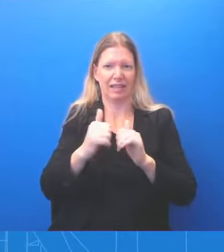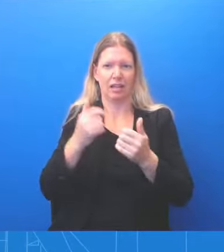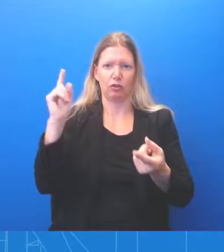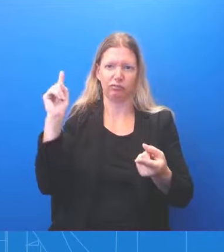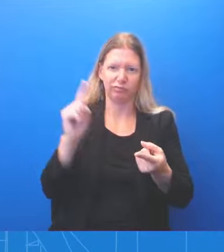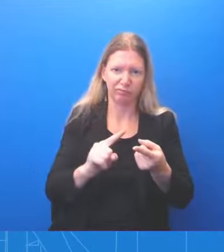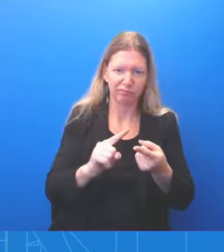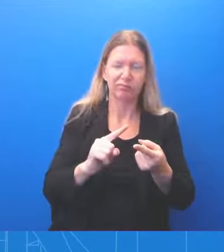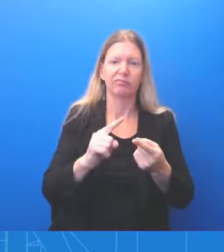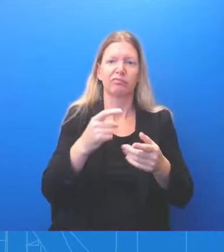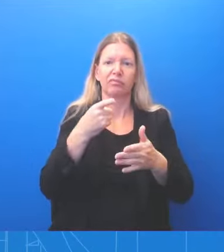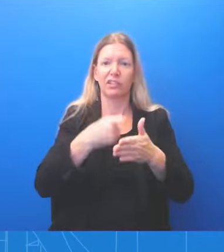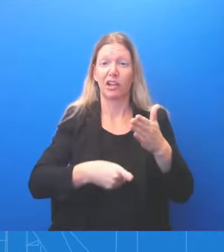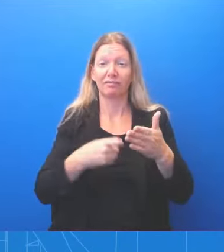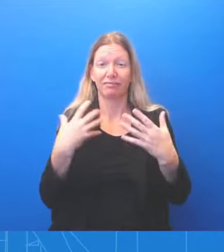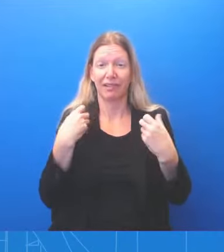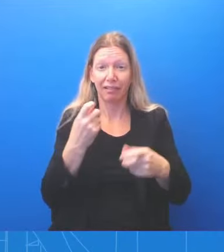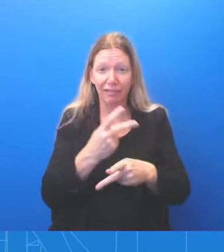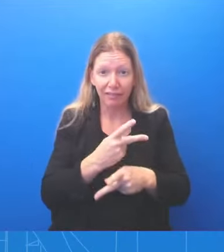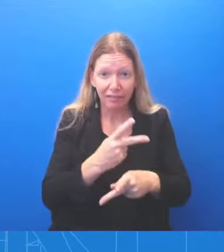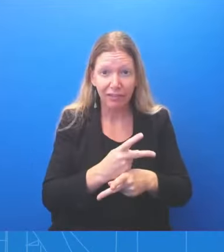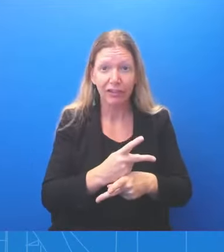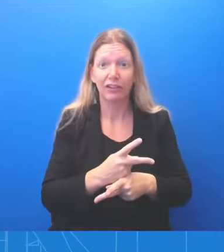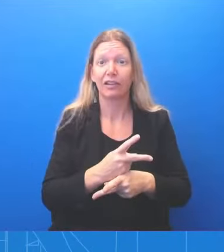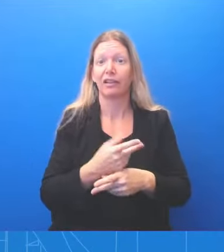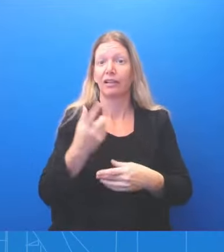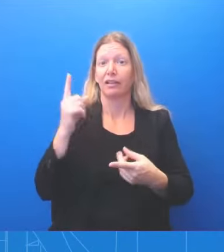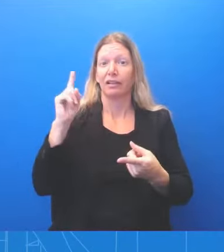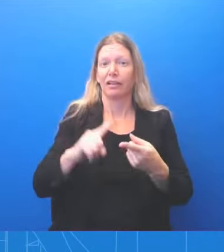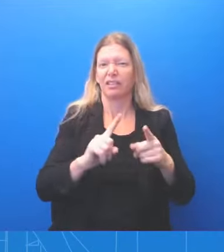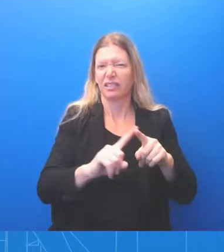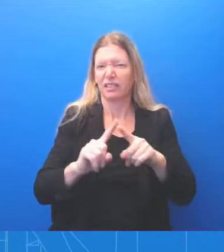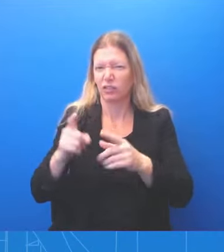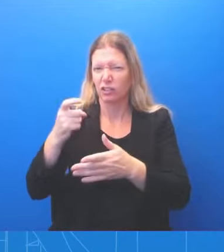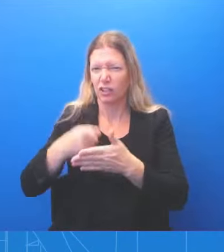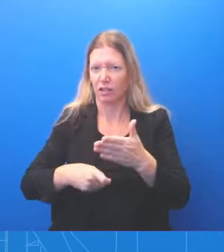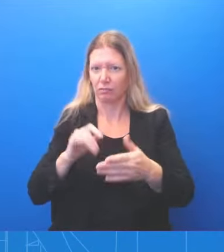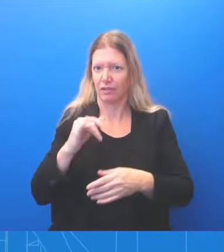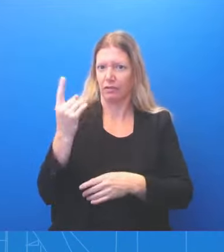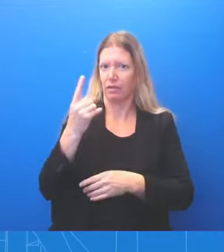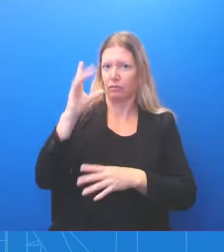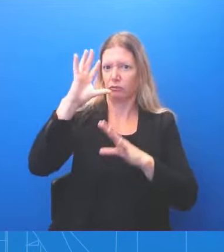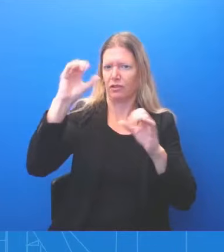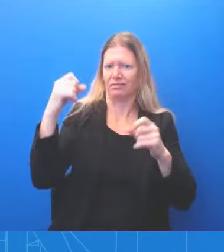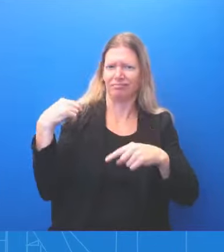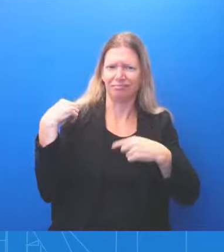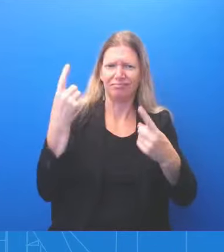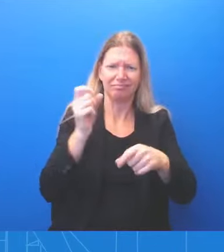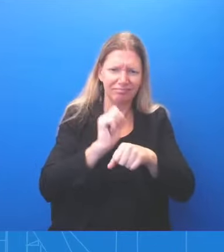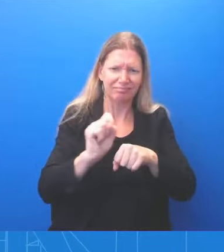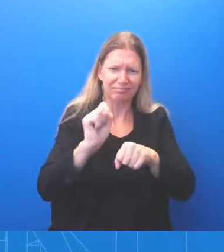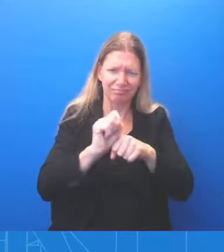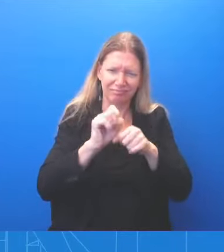something that the President, you know, has has been leading on, and has -- his administration has continuously